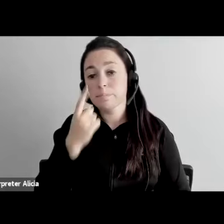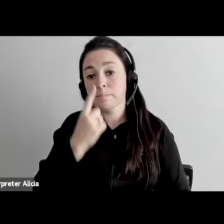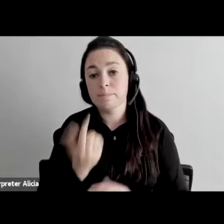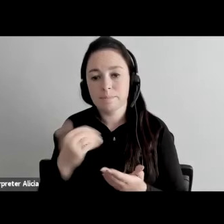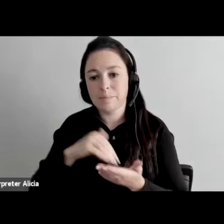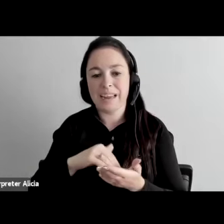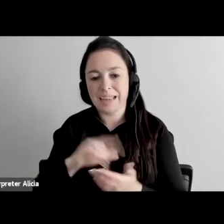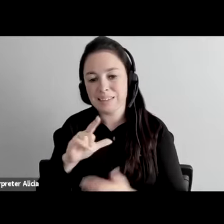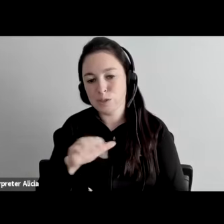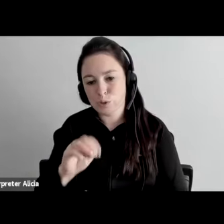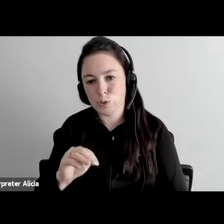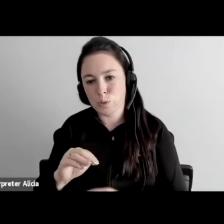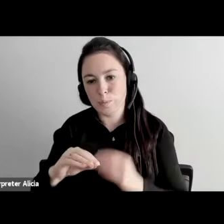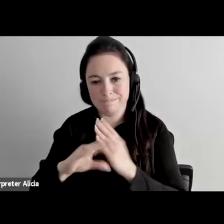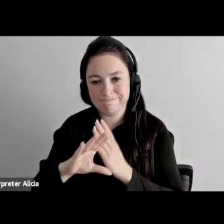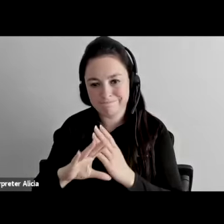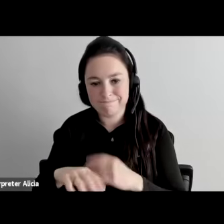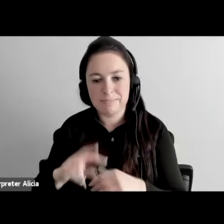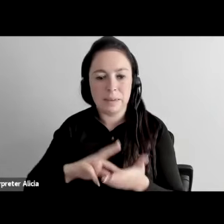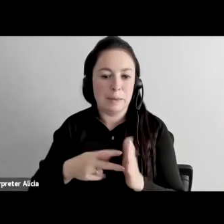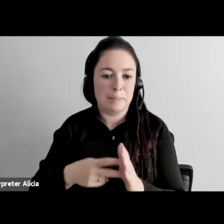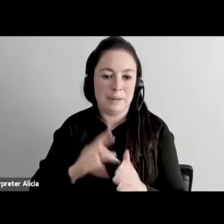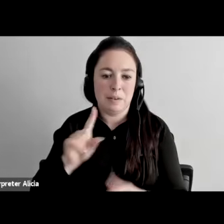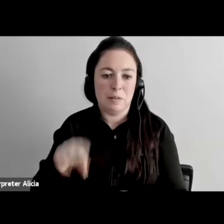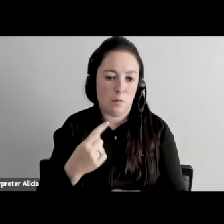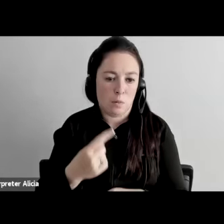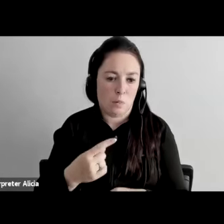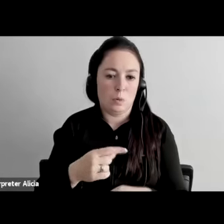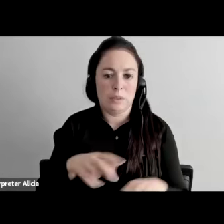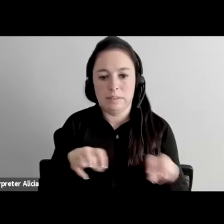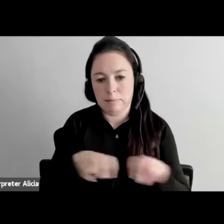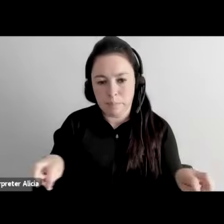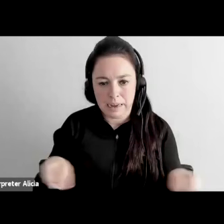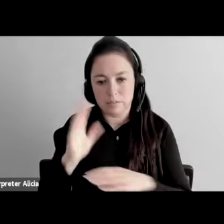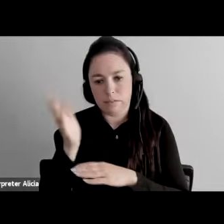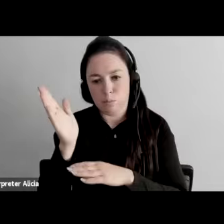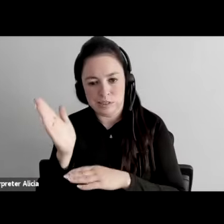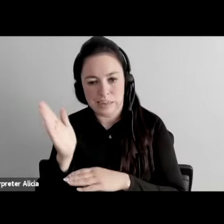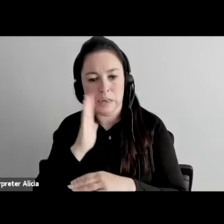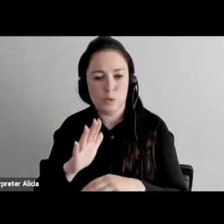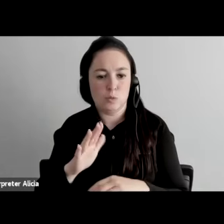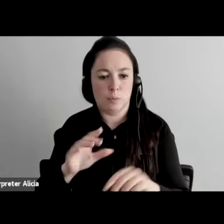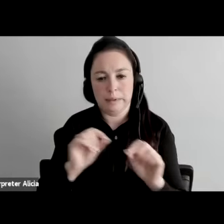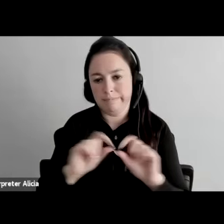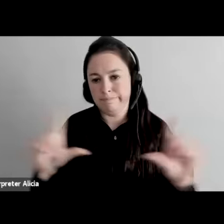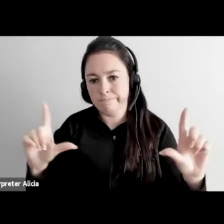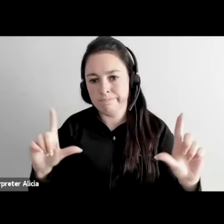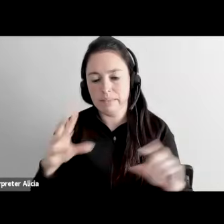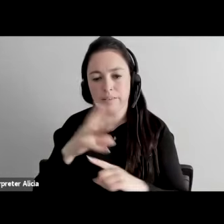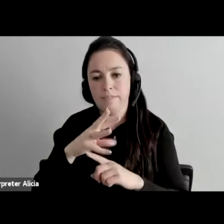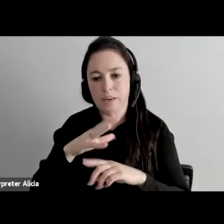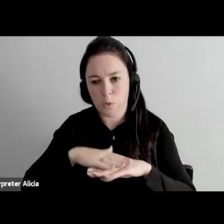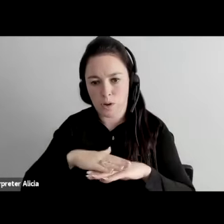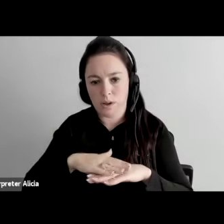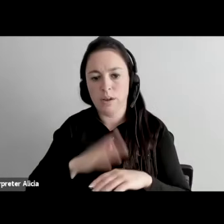cameras will not be on, only the presenters and hosts will be seen, and this webinar will be recorded. We